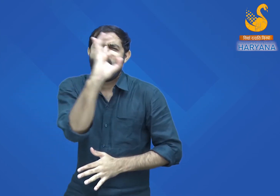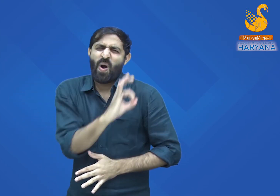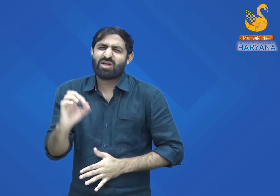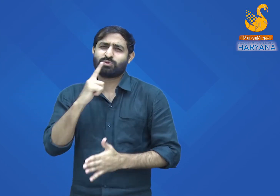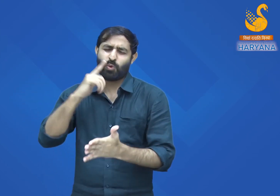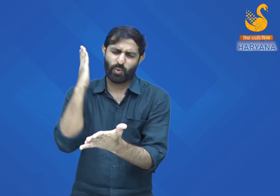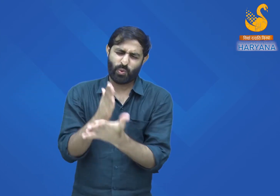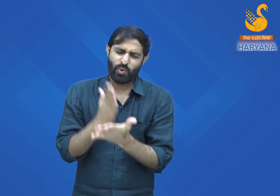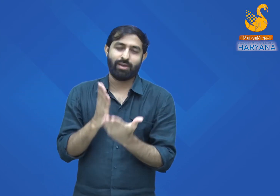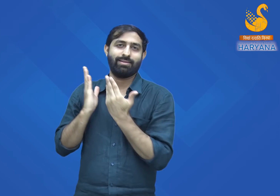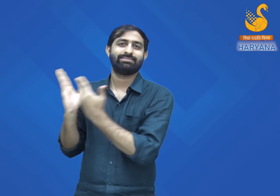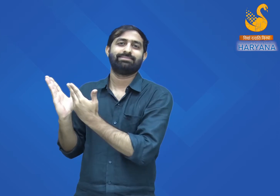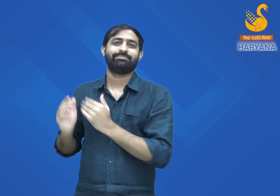and moves on through the word of mouth.